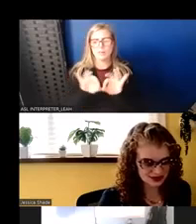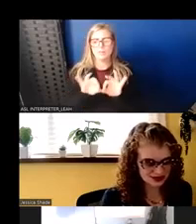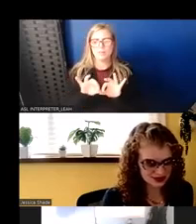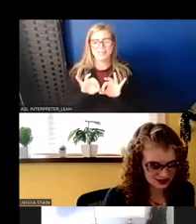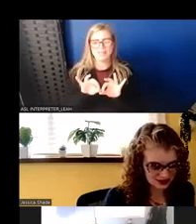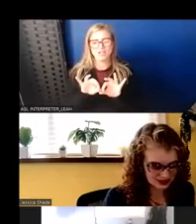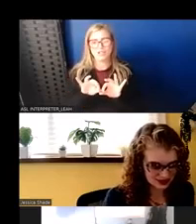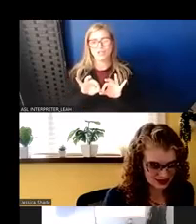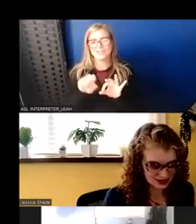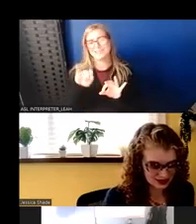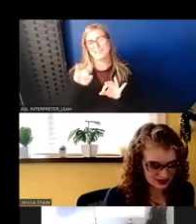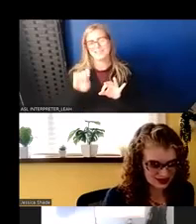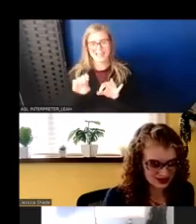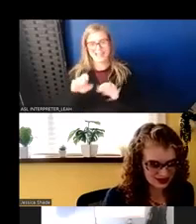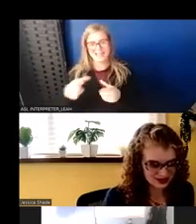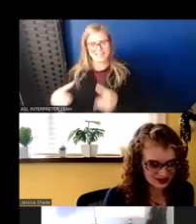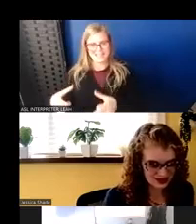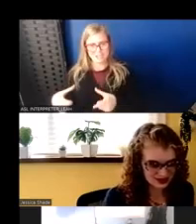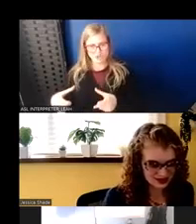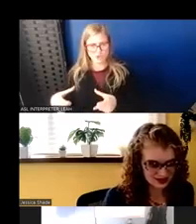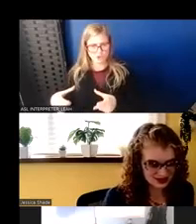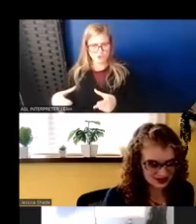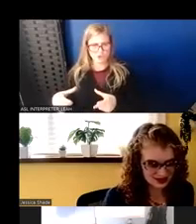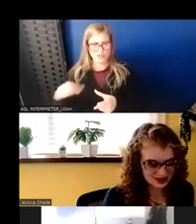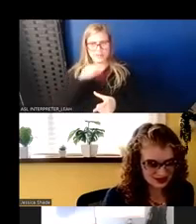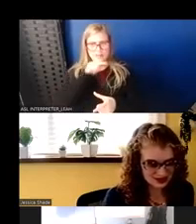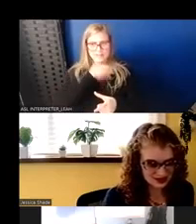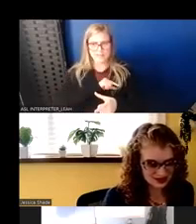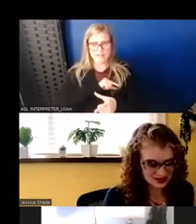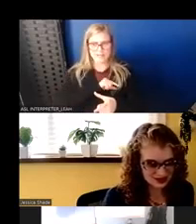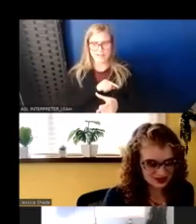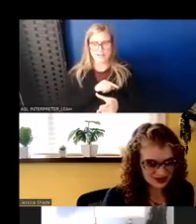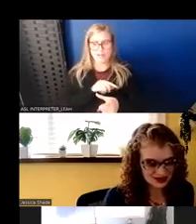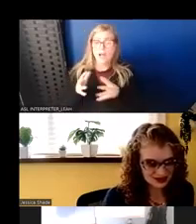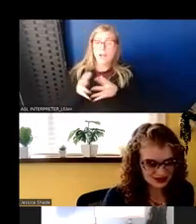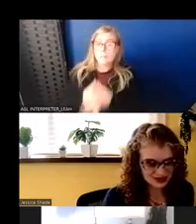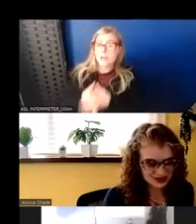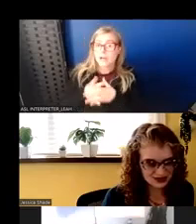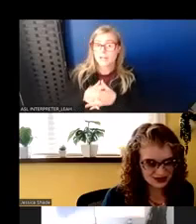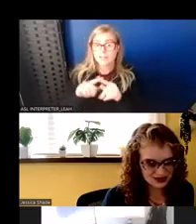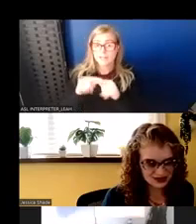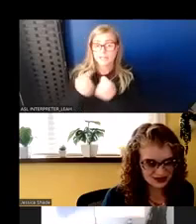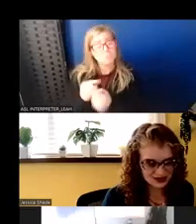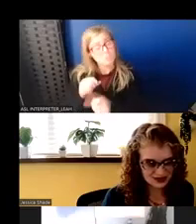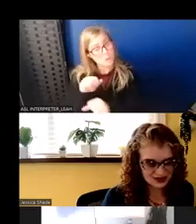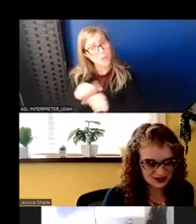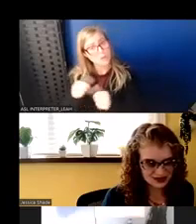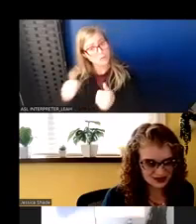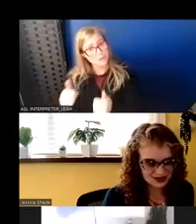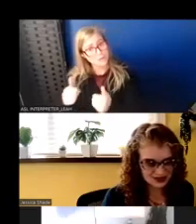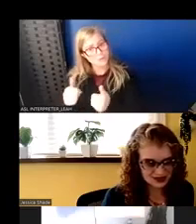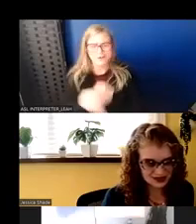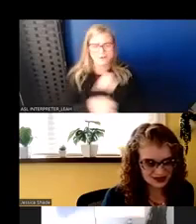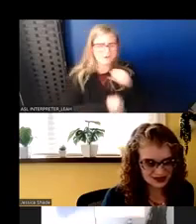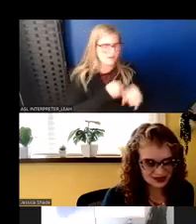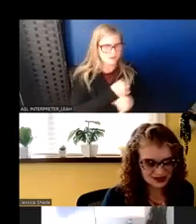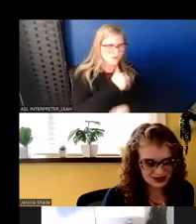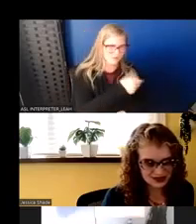Thanksgiving. And that worked with an American team. That wouldn't work with an international team. But with an American team, what we saw were these really regional differences and we had